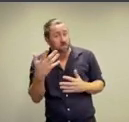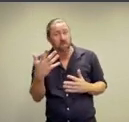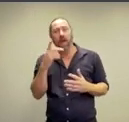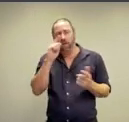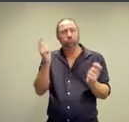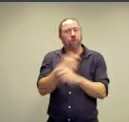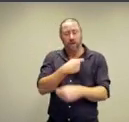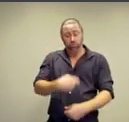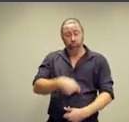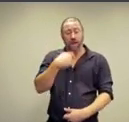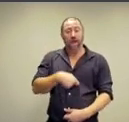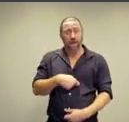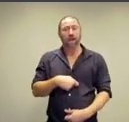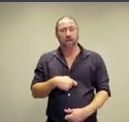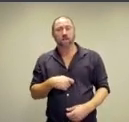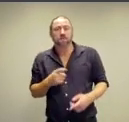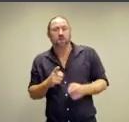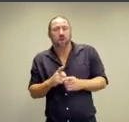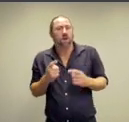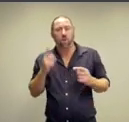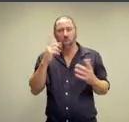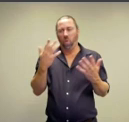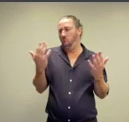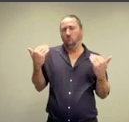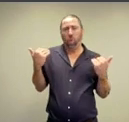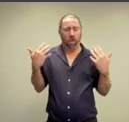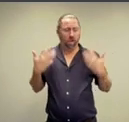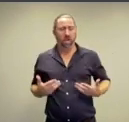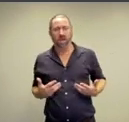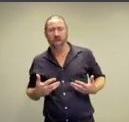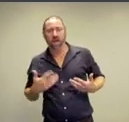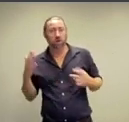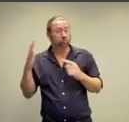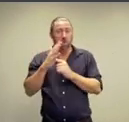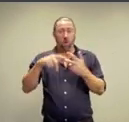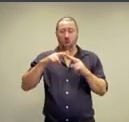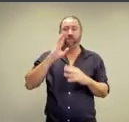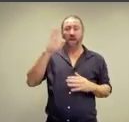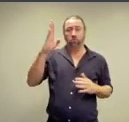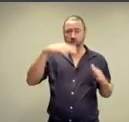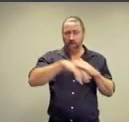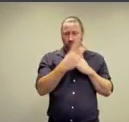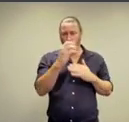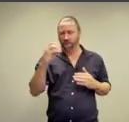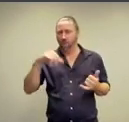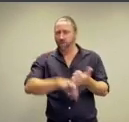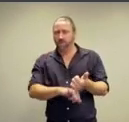reimagine the jacket into a really classic statement cool piece that would come to dominate fashion